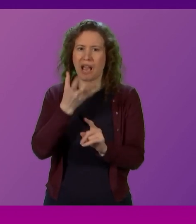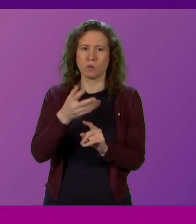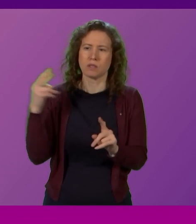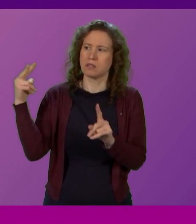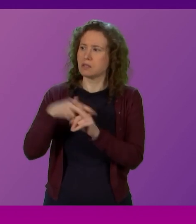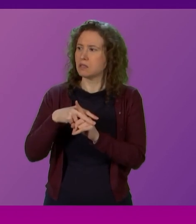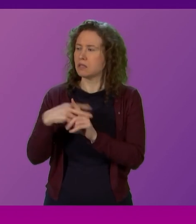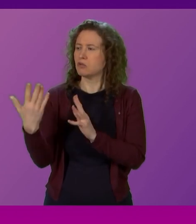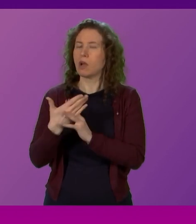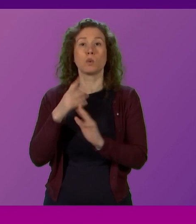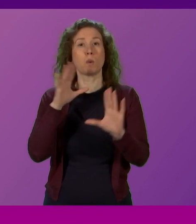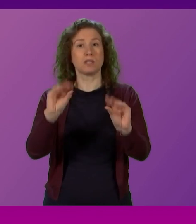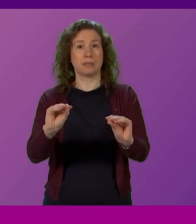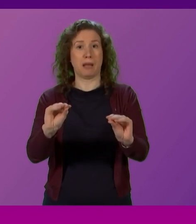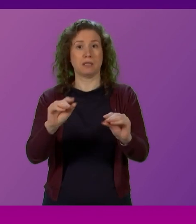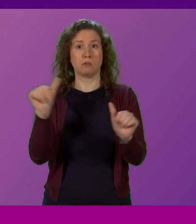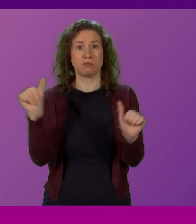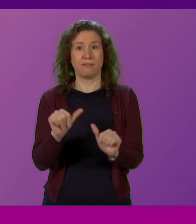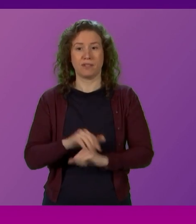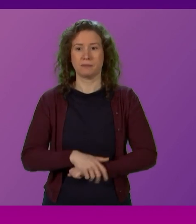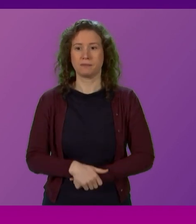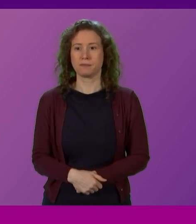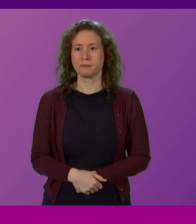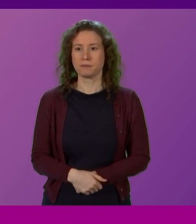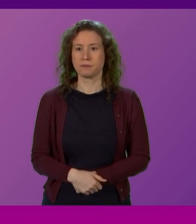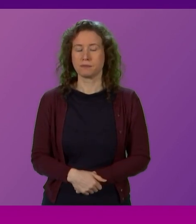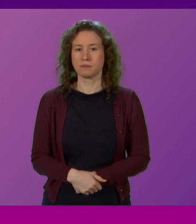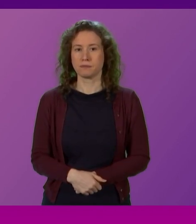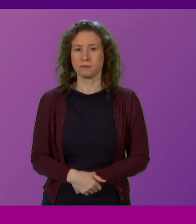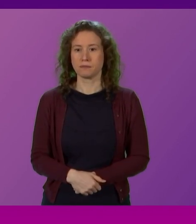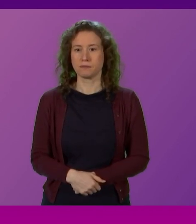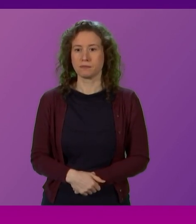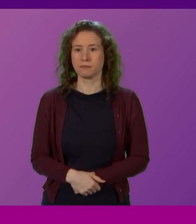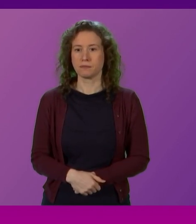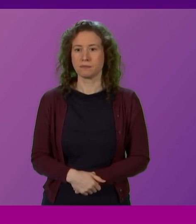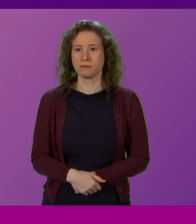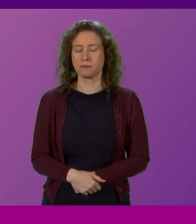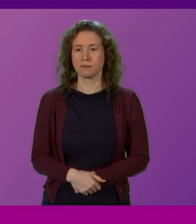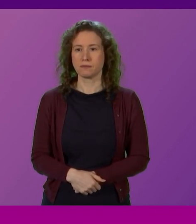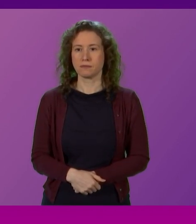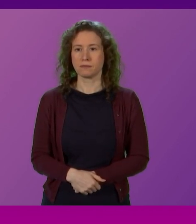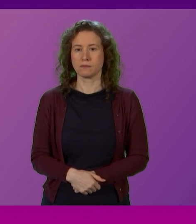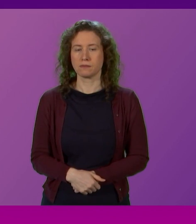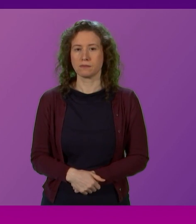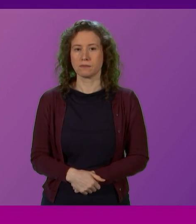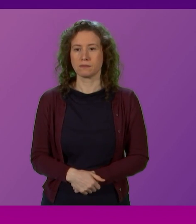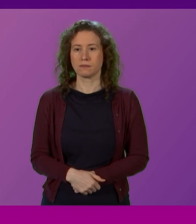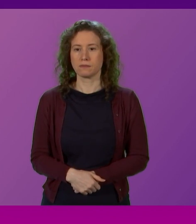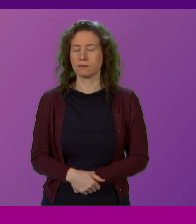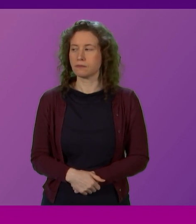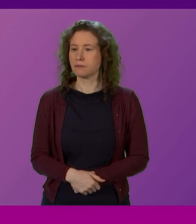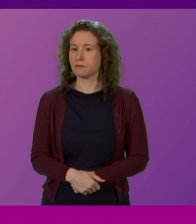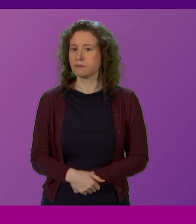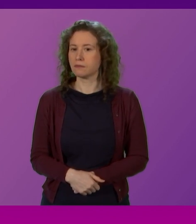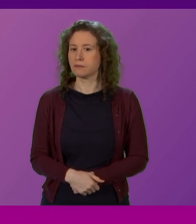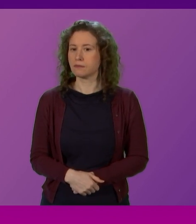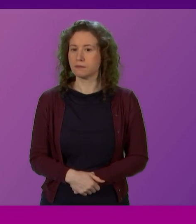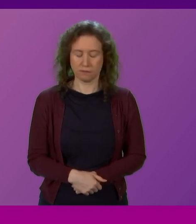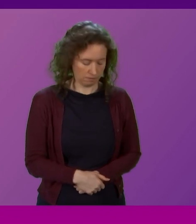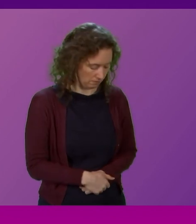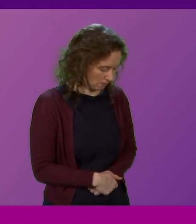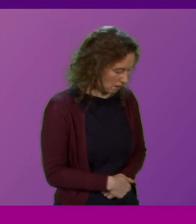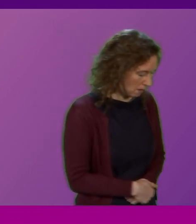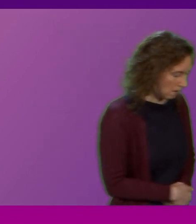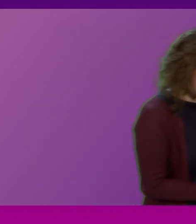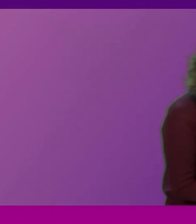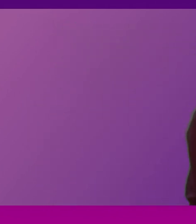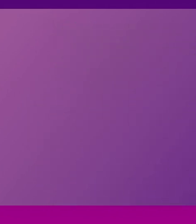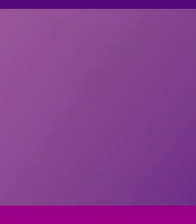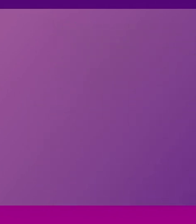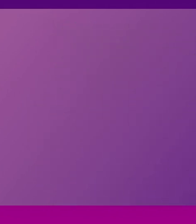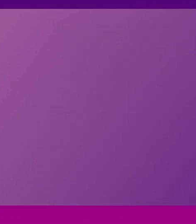We will have a brief suspension.